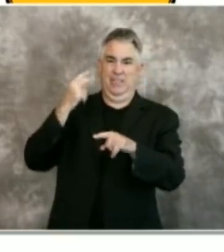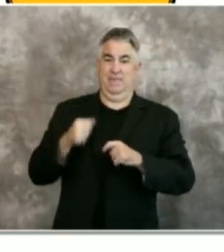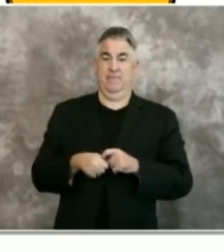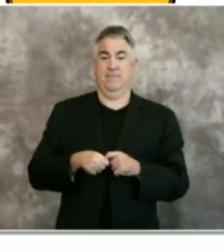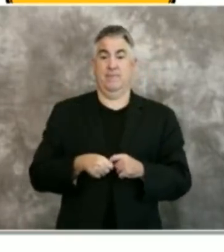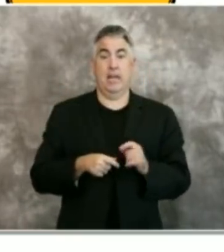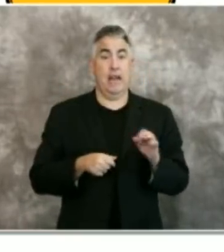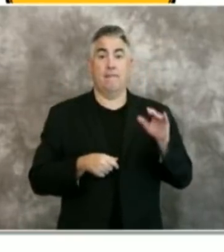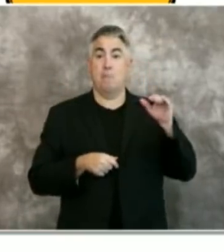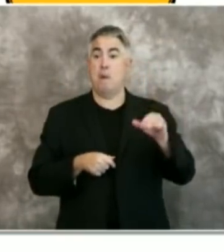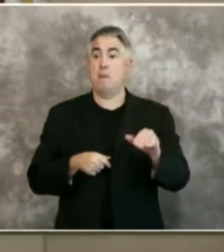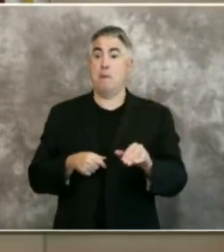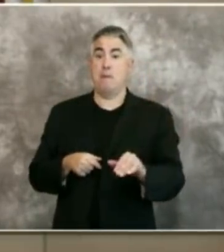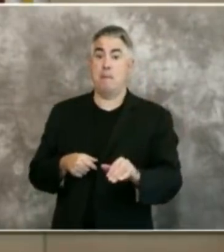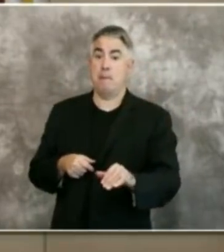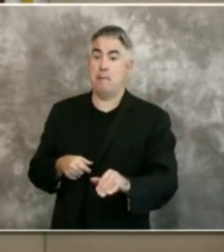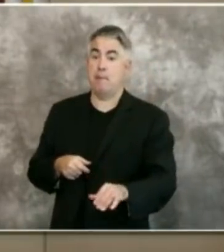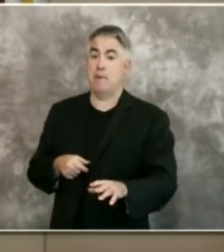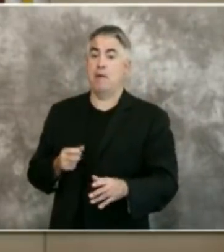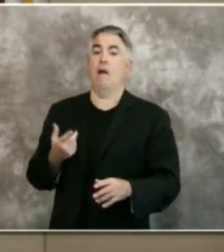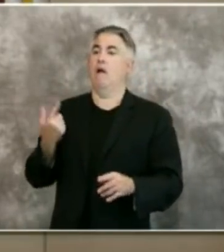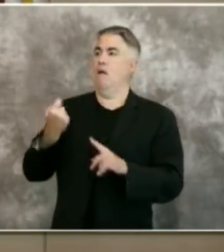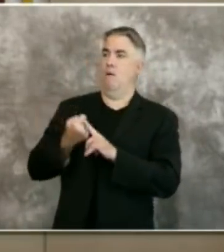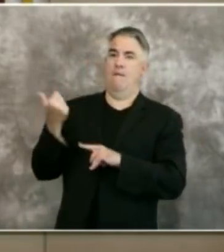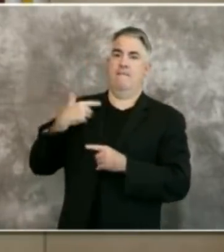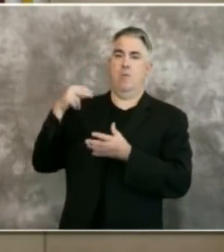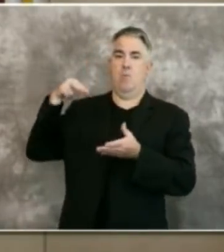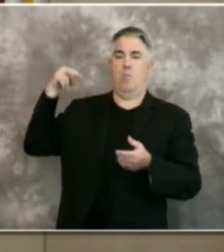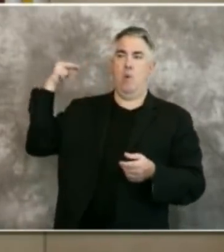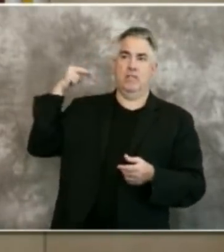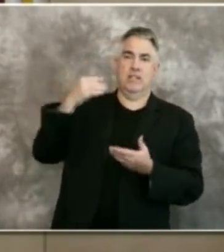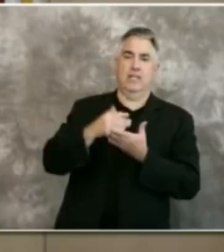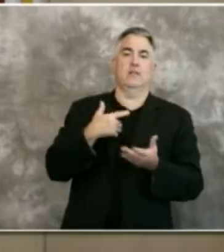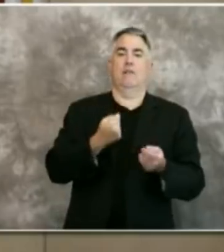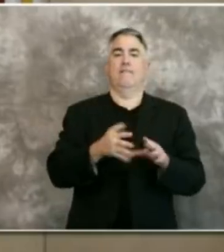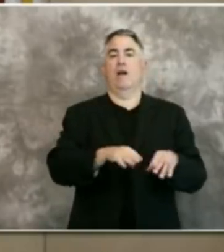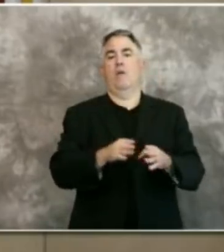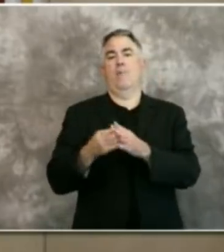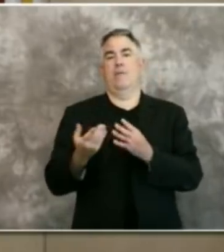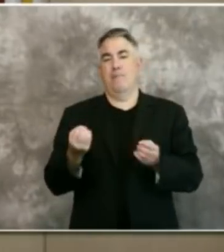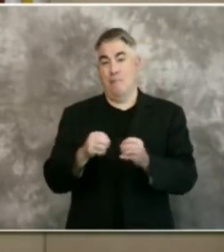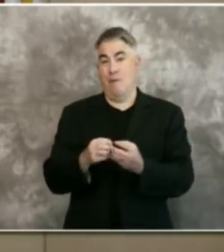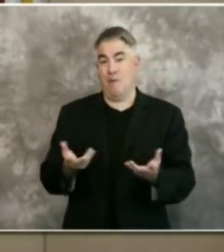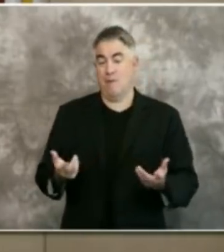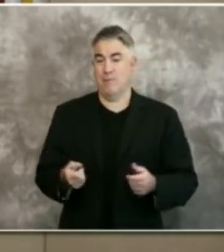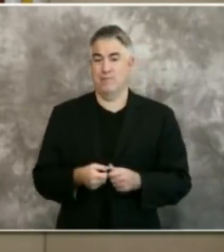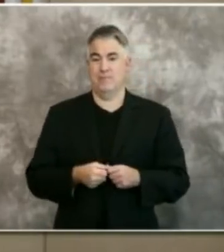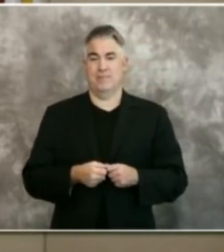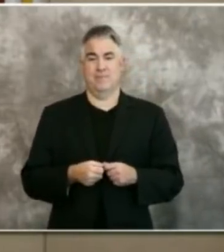THE NEXT 3 WEEKS. SO IT. IF I NUMBERS CONTINUE TO RISE IF THEY DECLINE. WE COULD